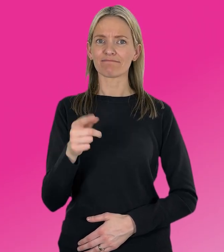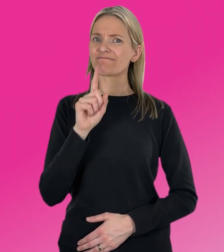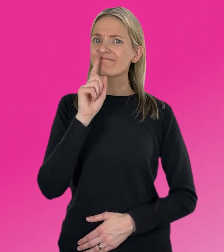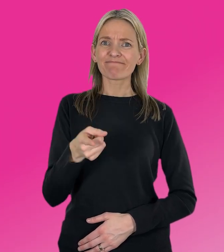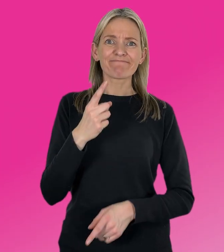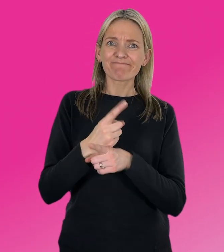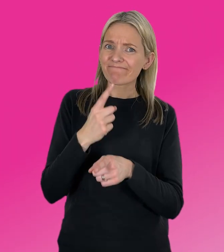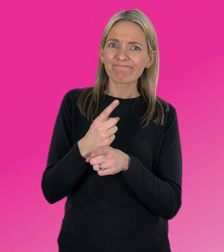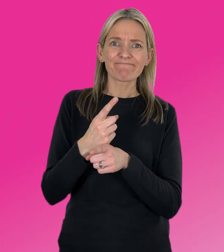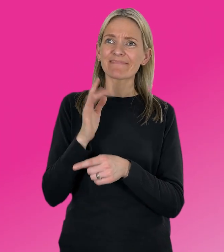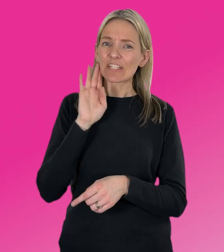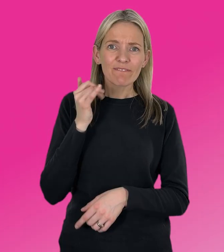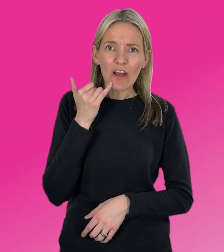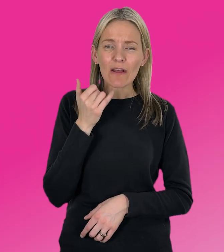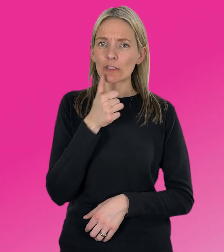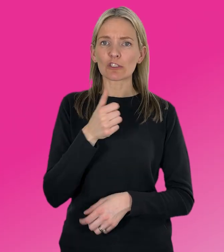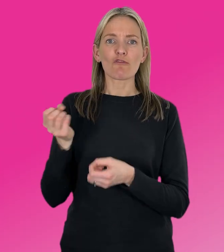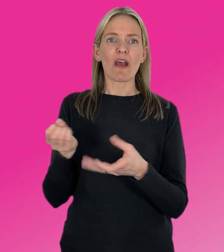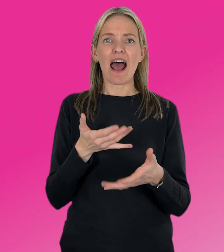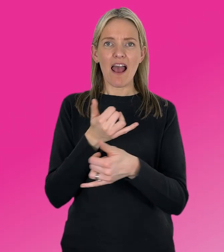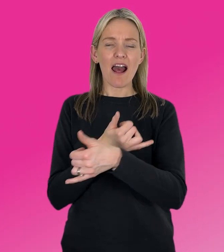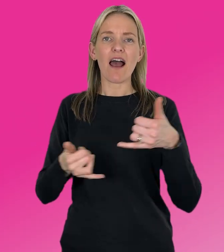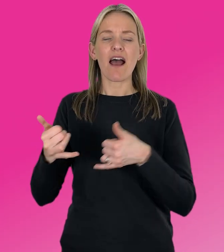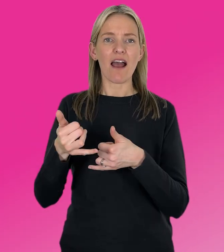If you cannot speak or hear on the phone, you can use Relay UK.